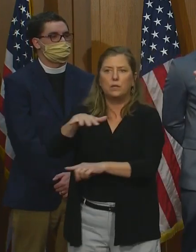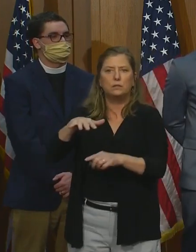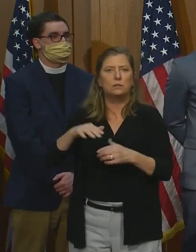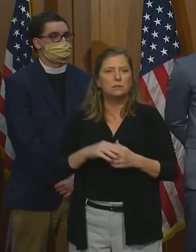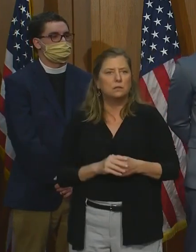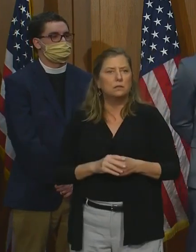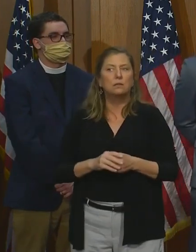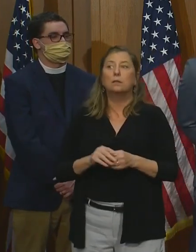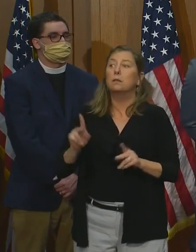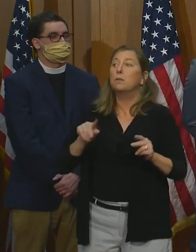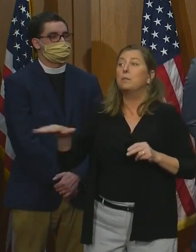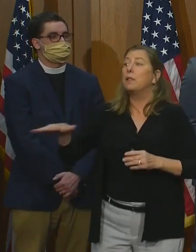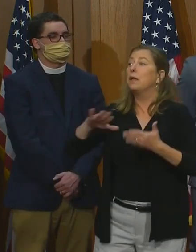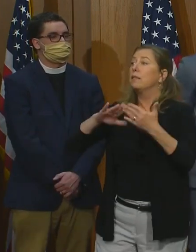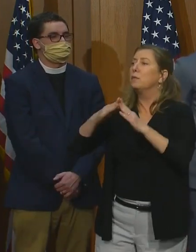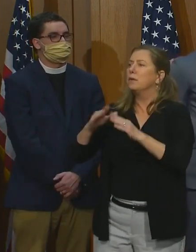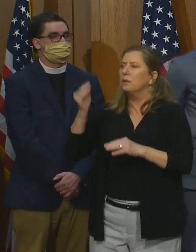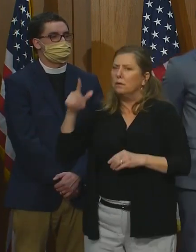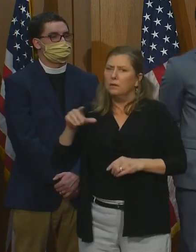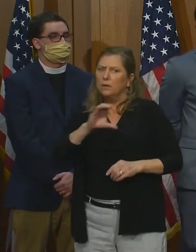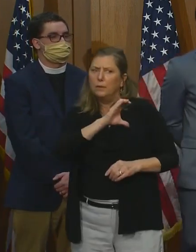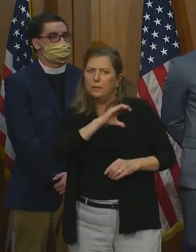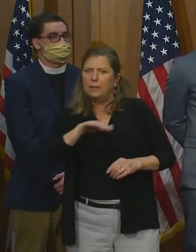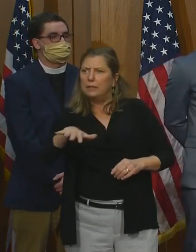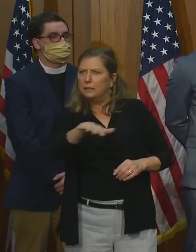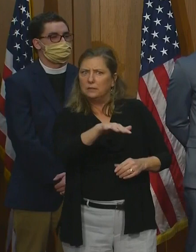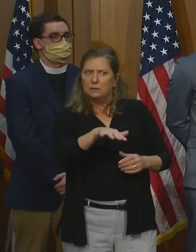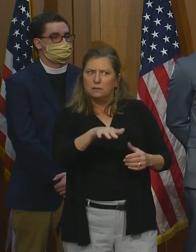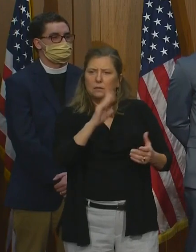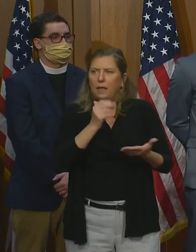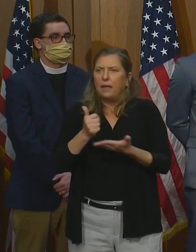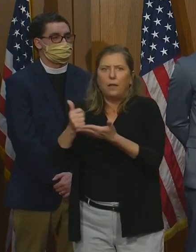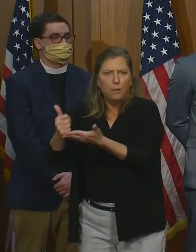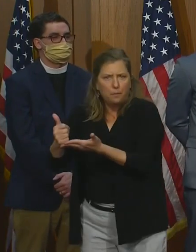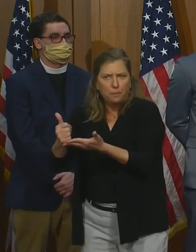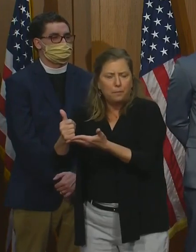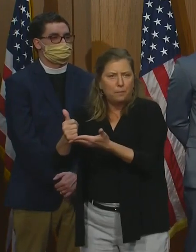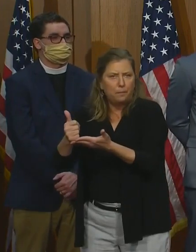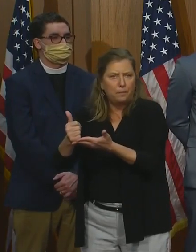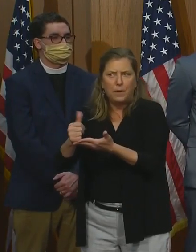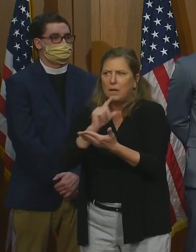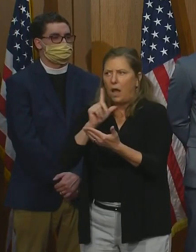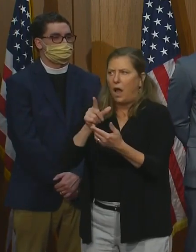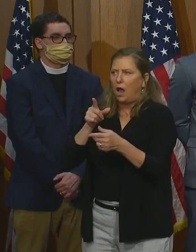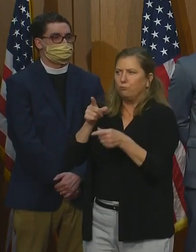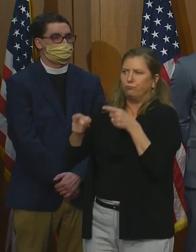COMMUNITIES LETTING LETTING PEOPLE OUT AND COMMUNITIES KNOW